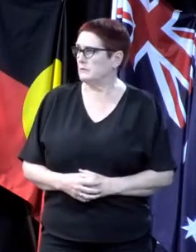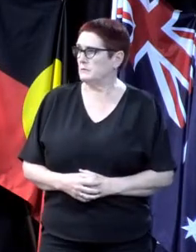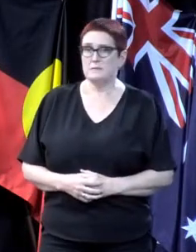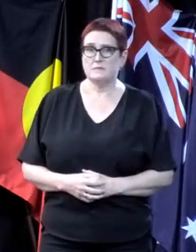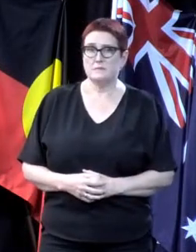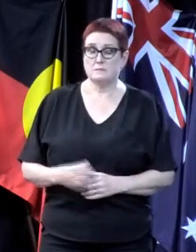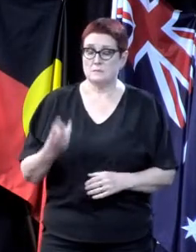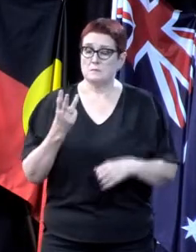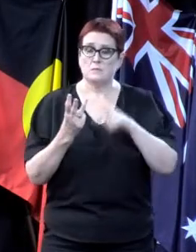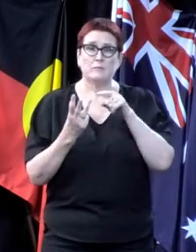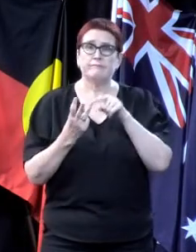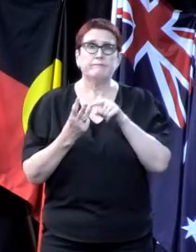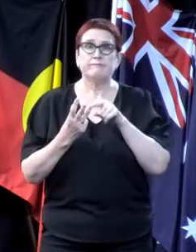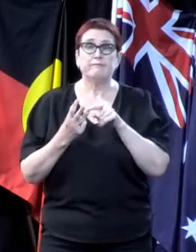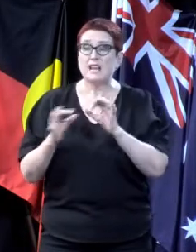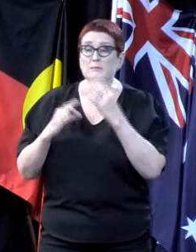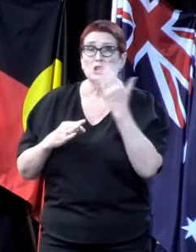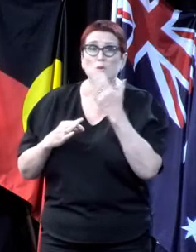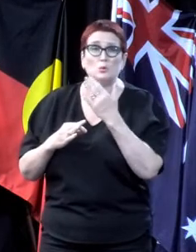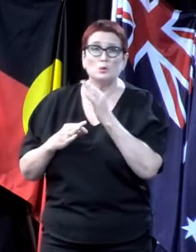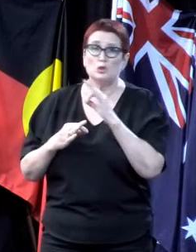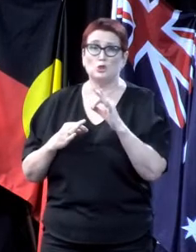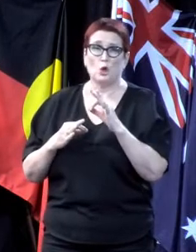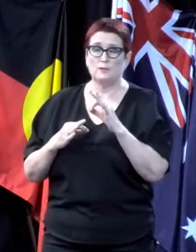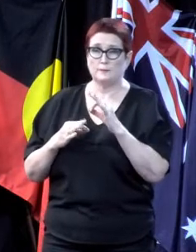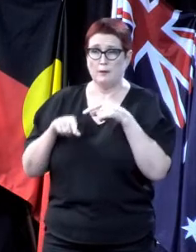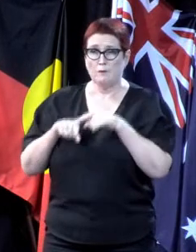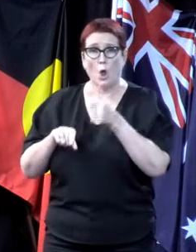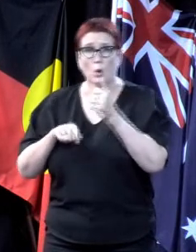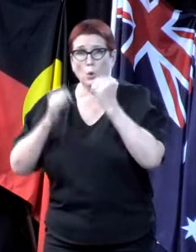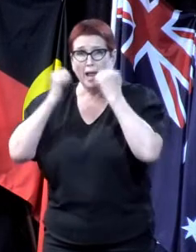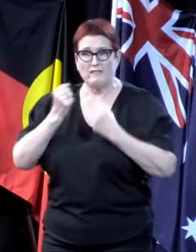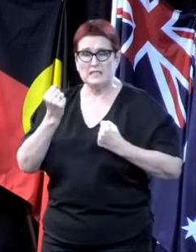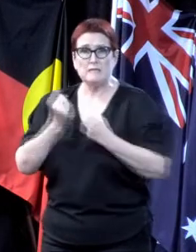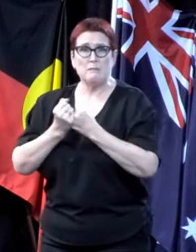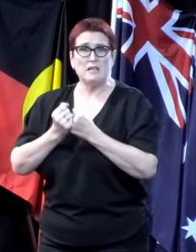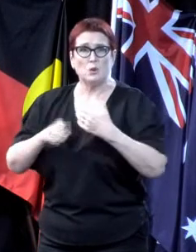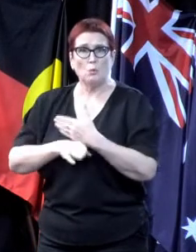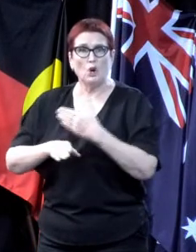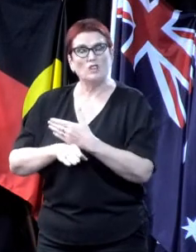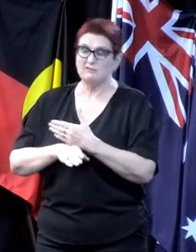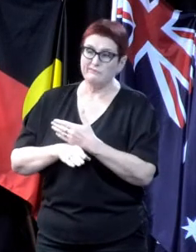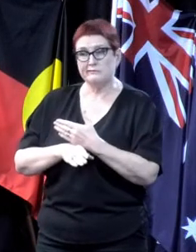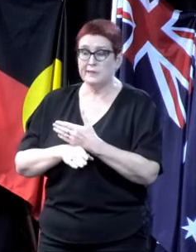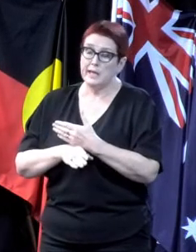practice for schools. But I certainly believe they have their place in the department at the moment, but I would like to see a shift from that over time.